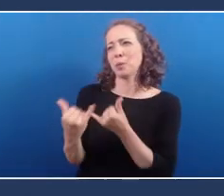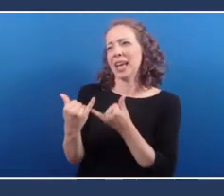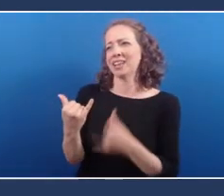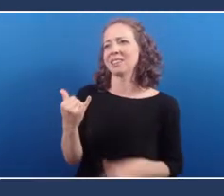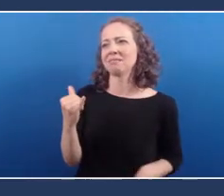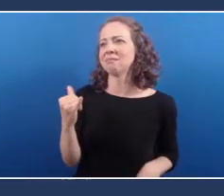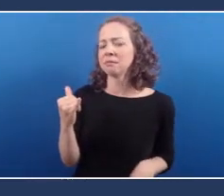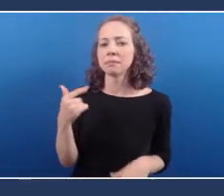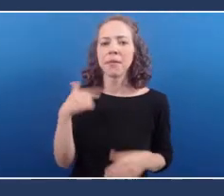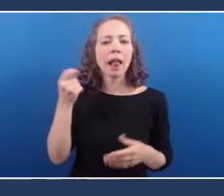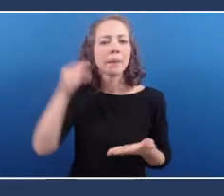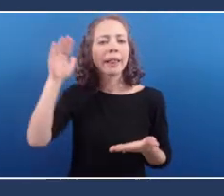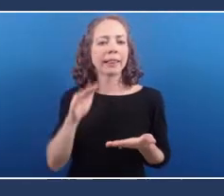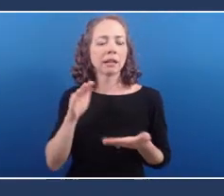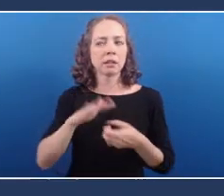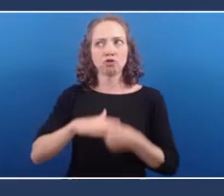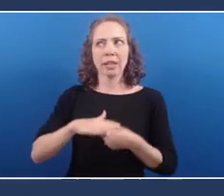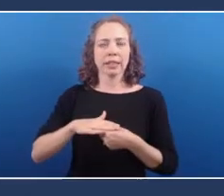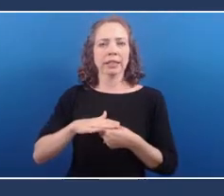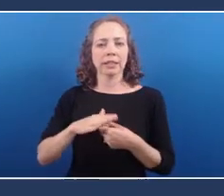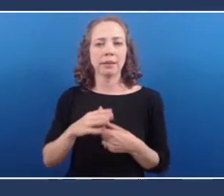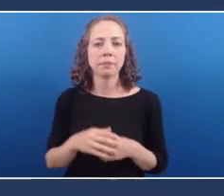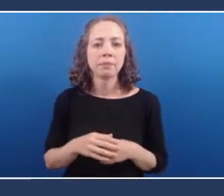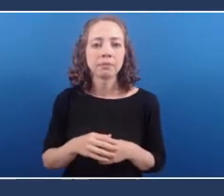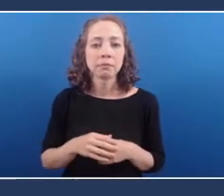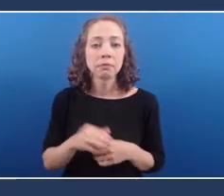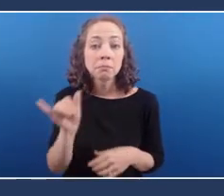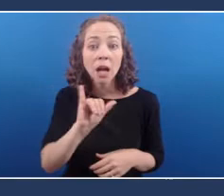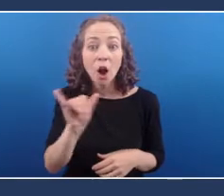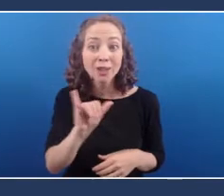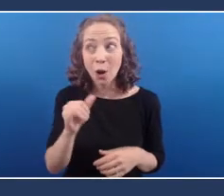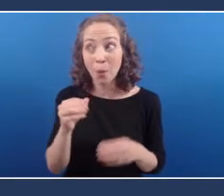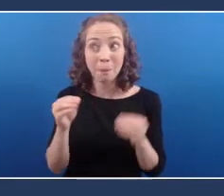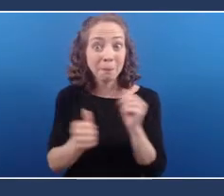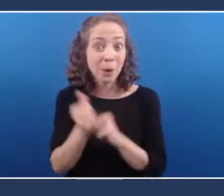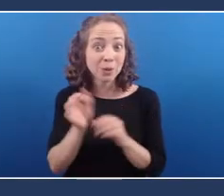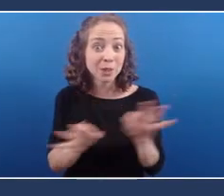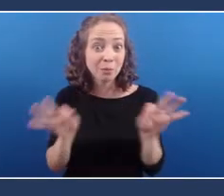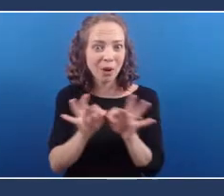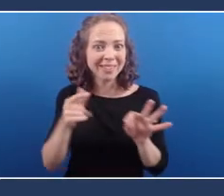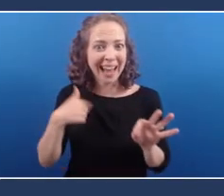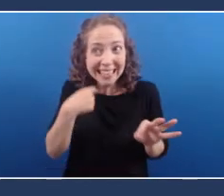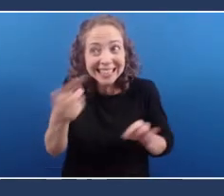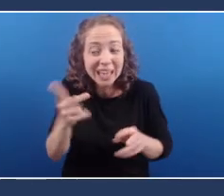But perhaps more importantly, I talk about it. Right? I let people know where I’m at and what I need.